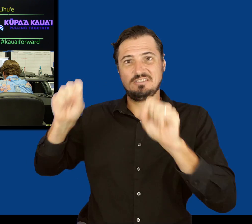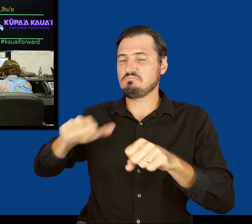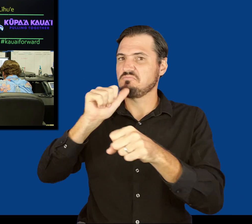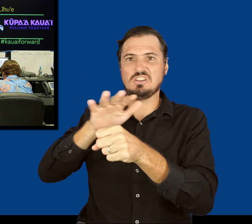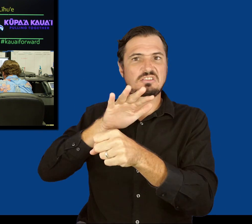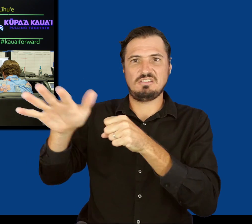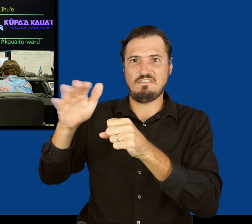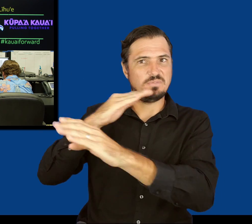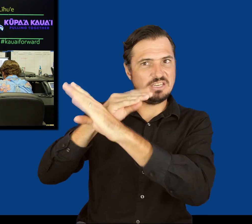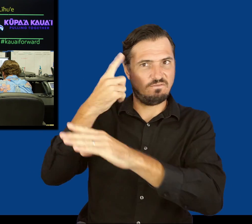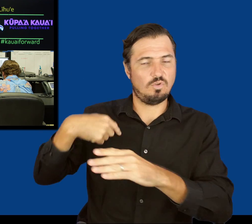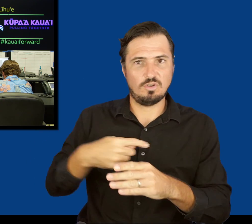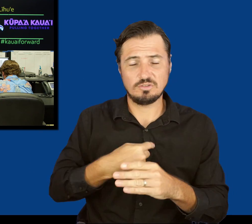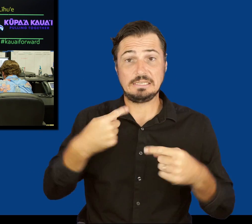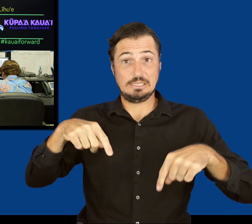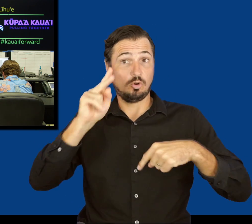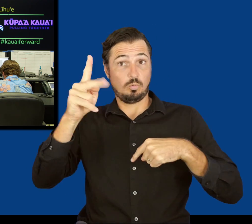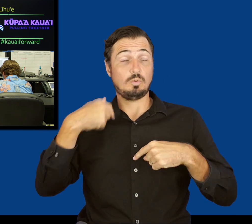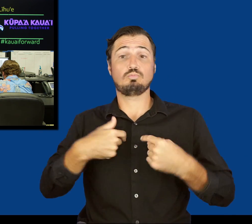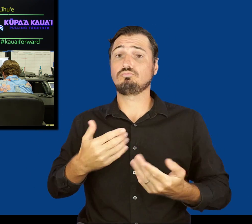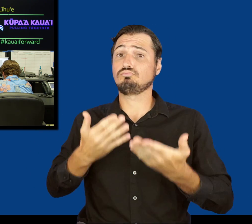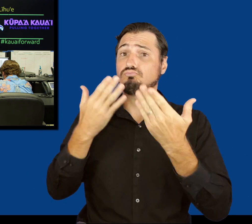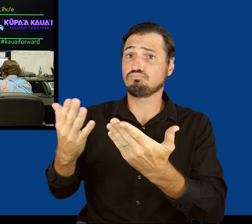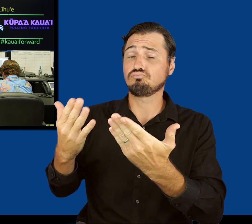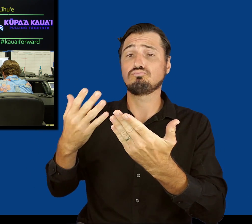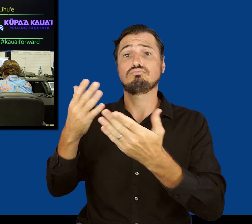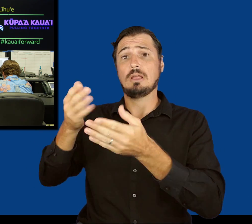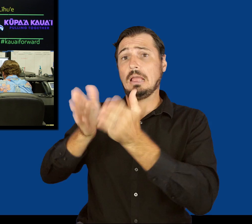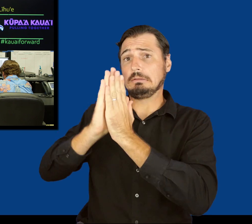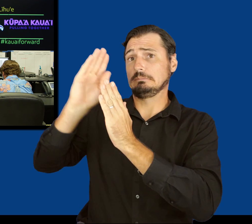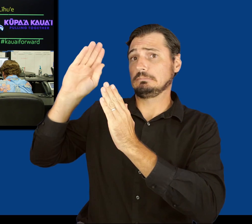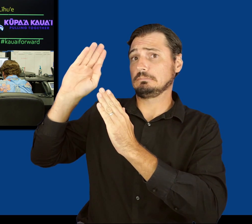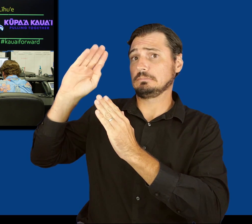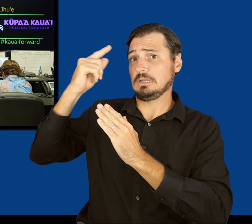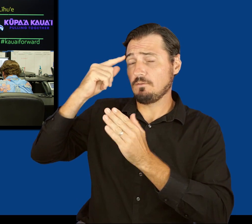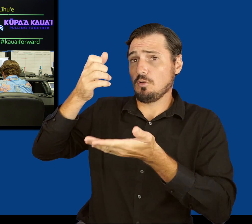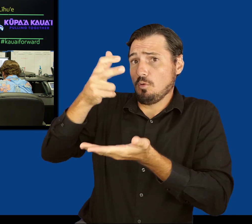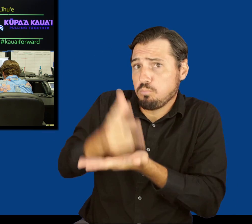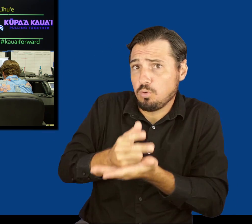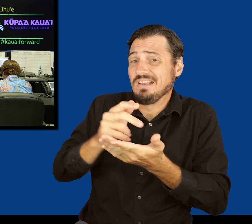travelers to take a second negative test 72 hours after arrival. The state rejected our plan.